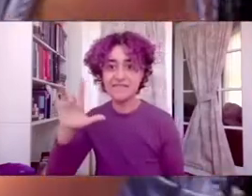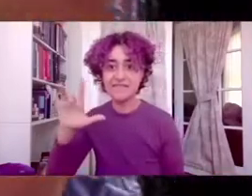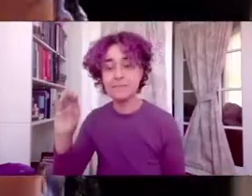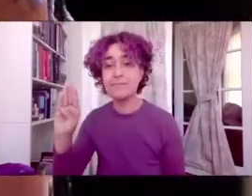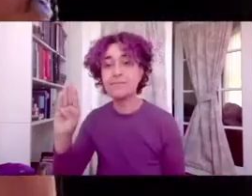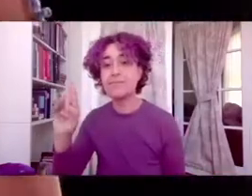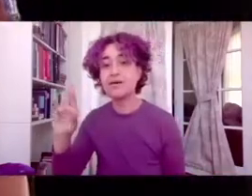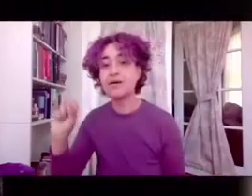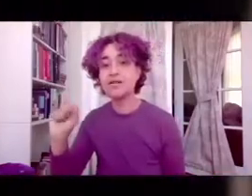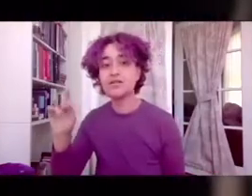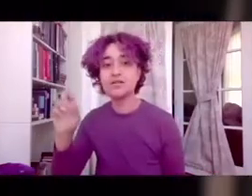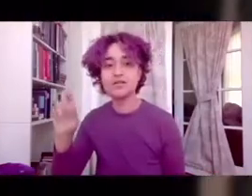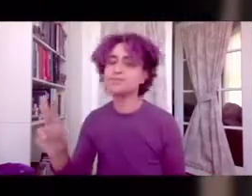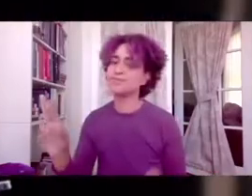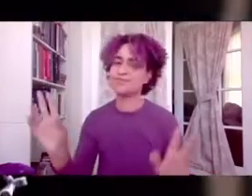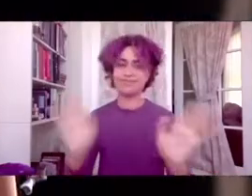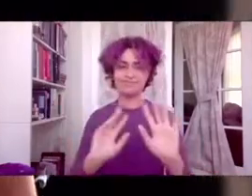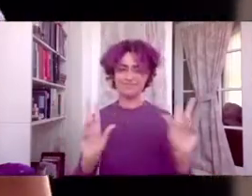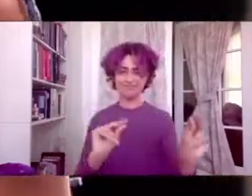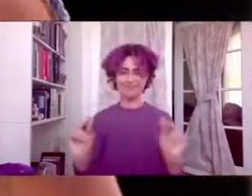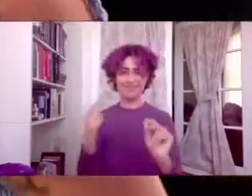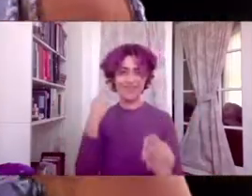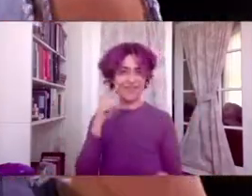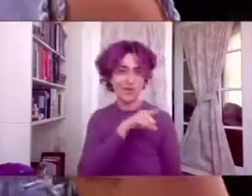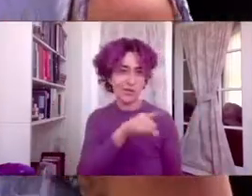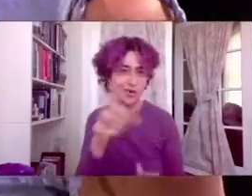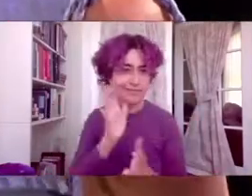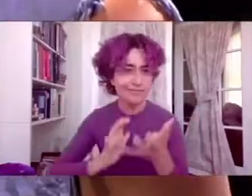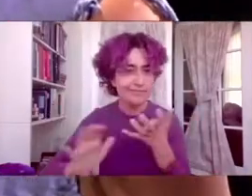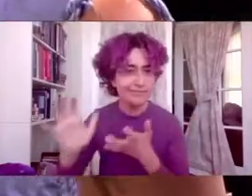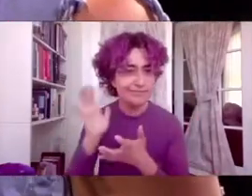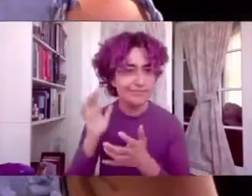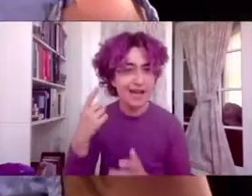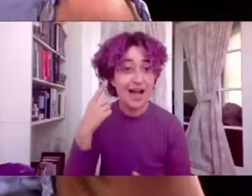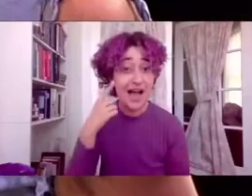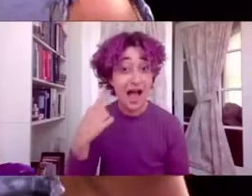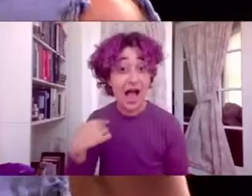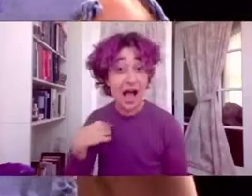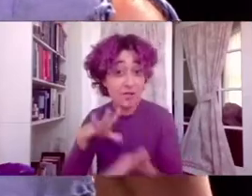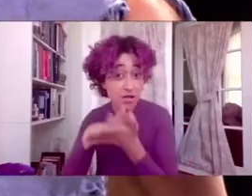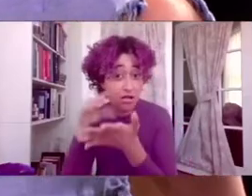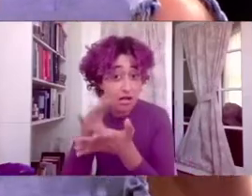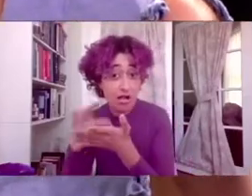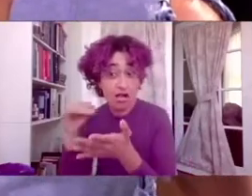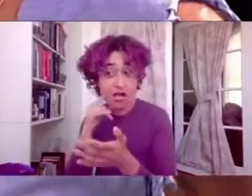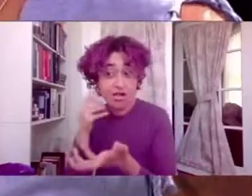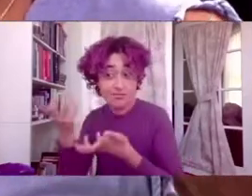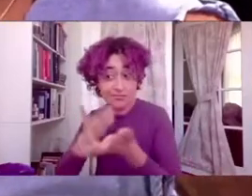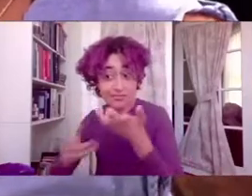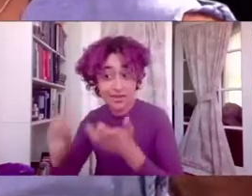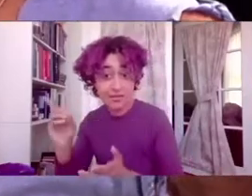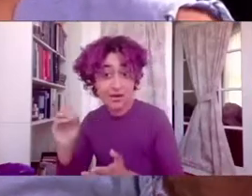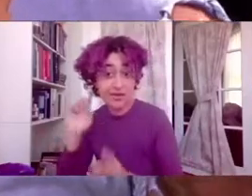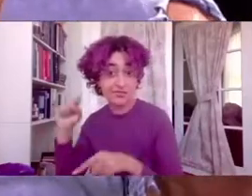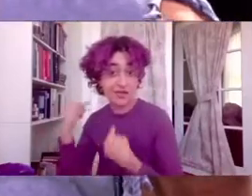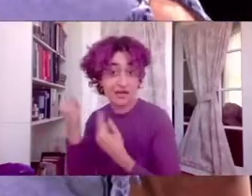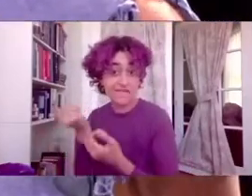I think you all have it confused. I've been getting to know democracy pretty well over the last couple of years,